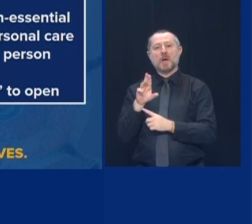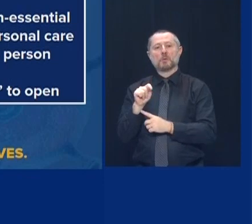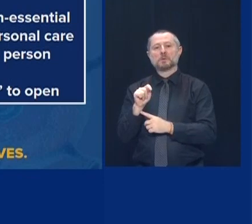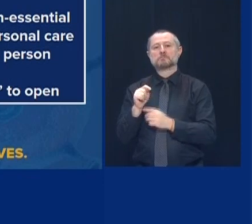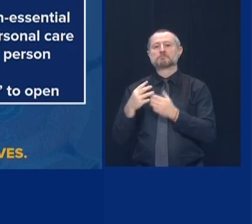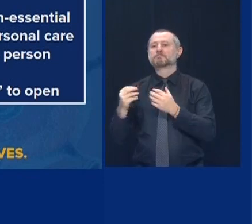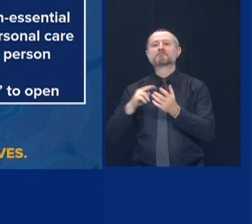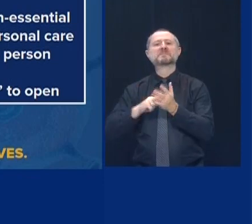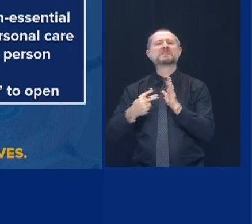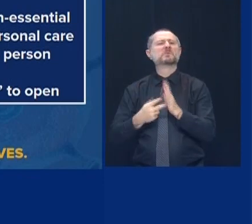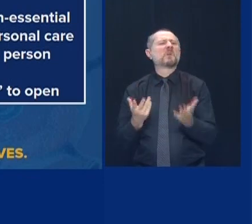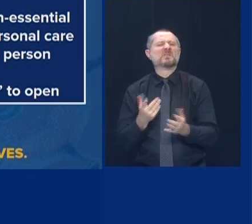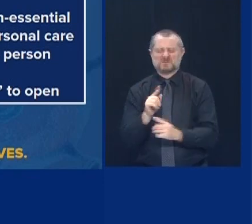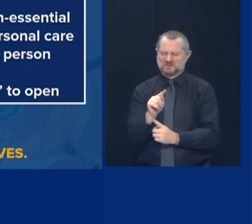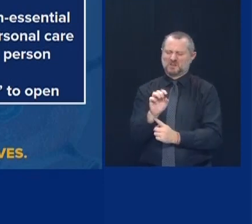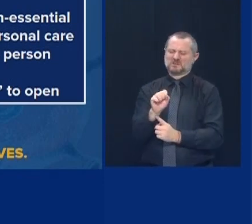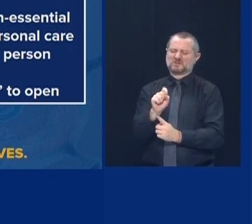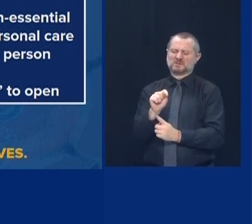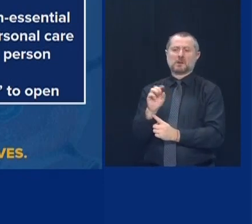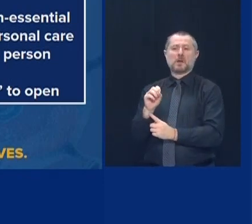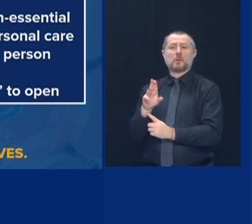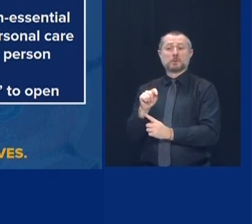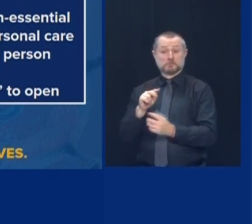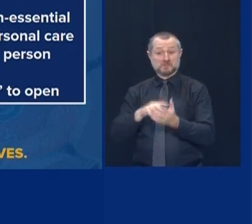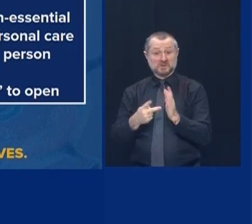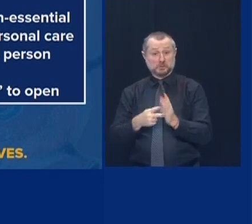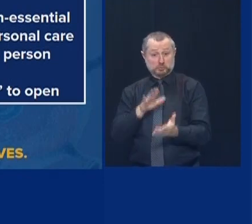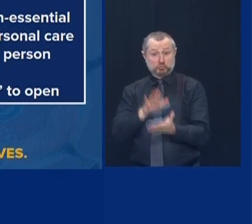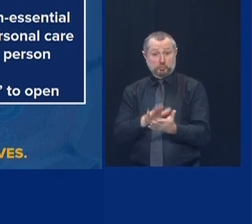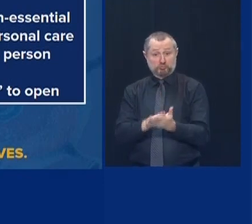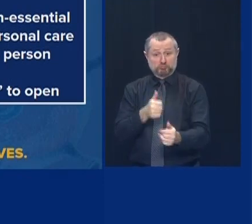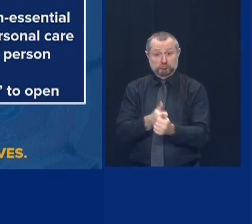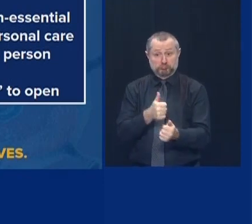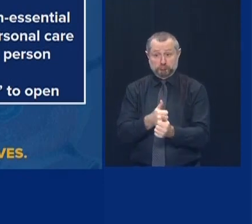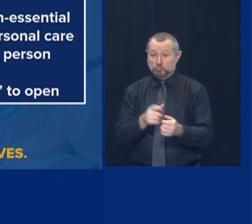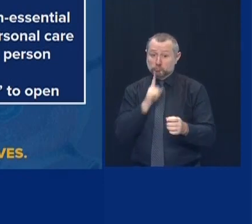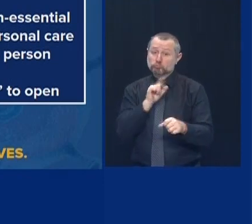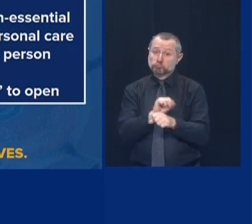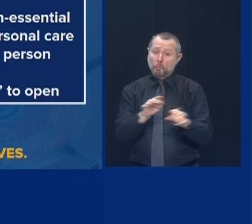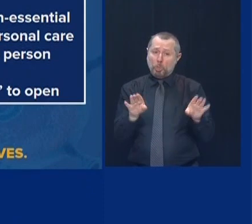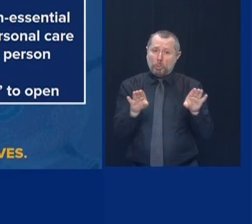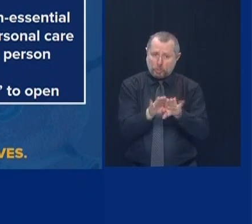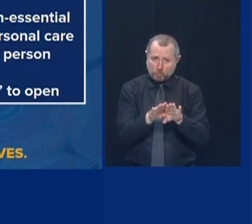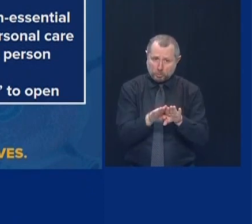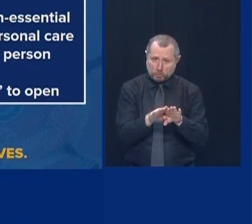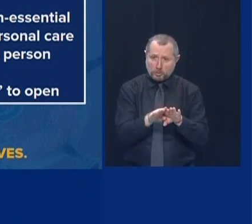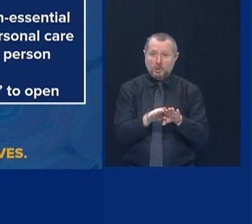SCHOOLS MUST GO TO çóREMOTE, NO fá IN-PERSON RRáHq A TEST OUT OPTION. WHAT DOES IT MEAN?